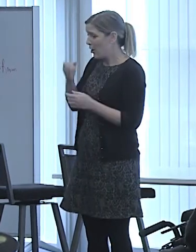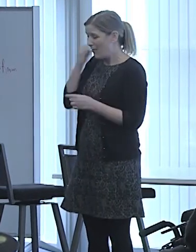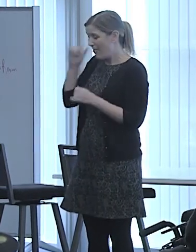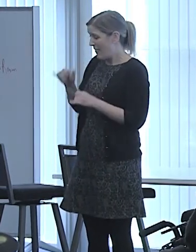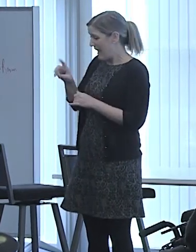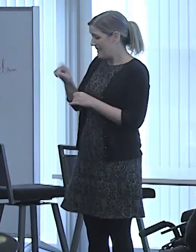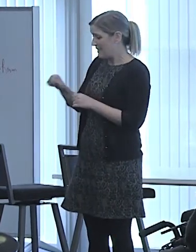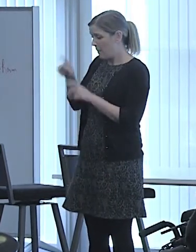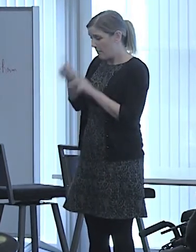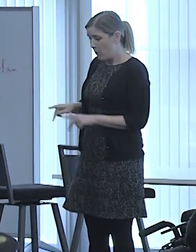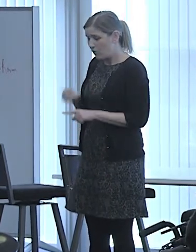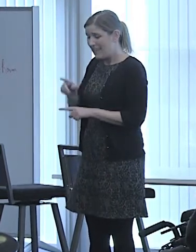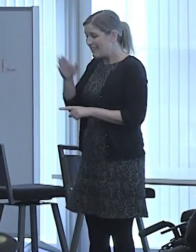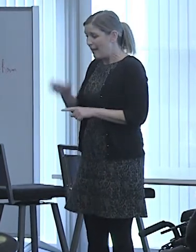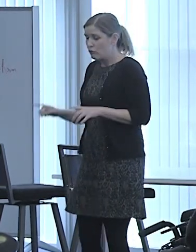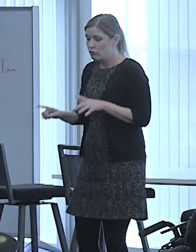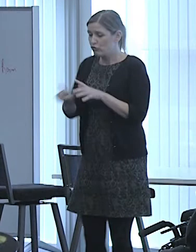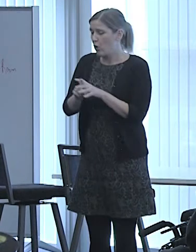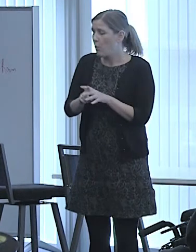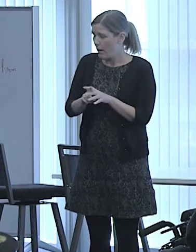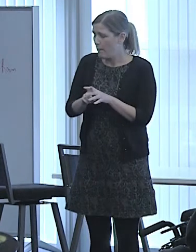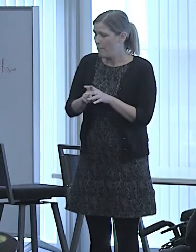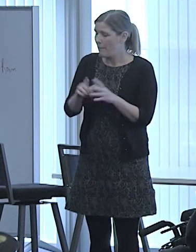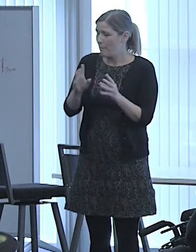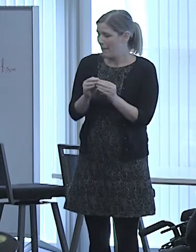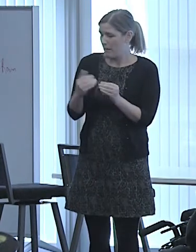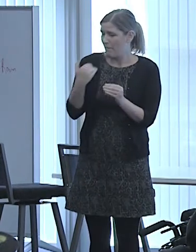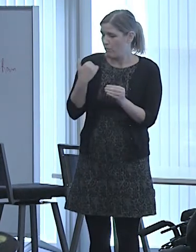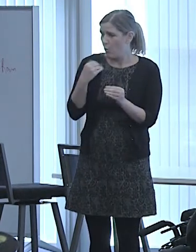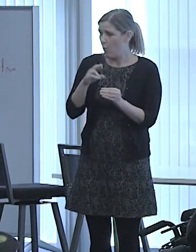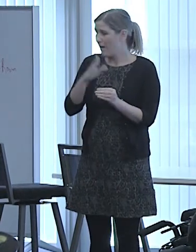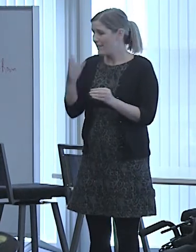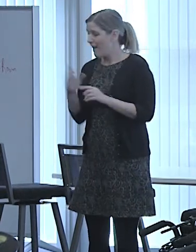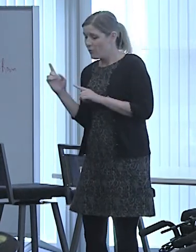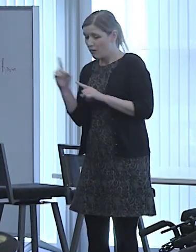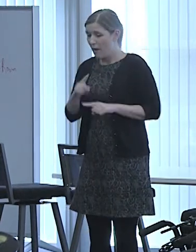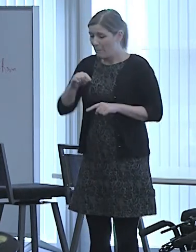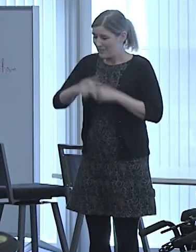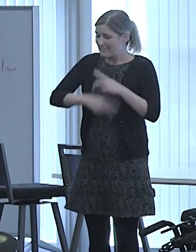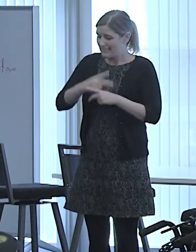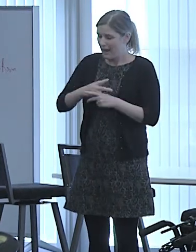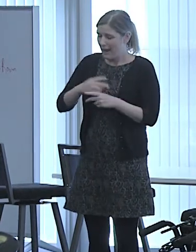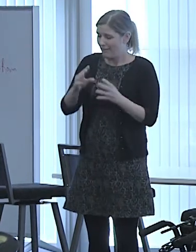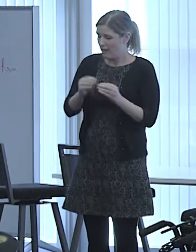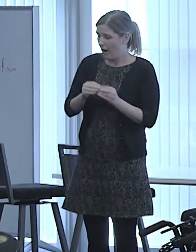has never shown up in an Adapt meeting, never been to one of these conferences, doesn't know the word able-ism.